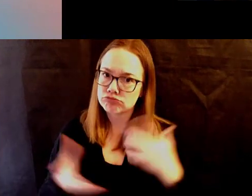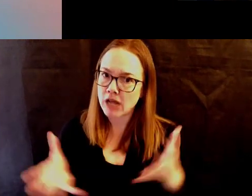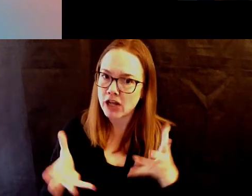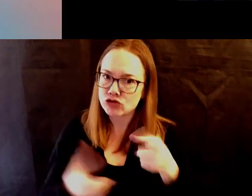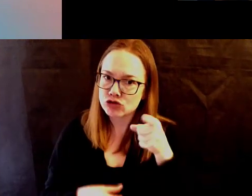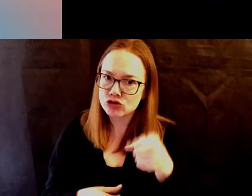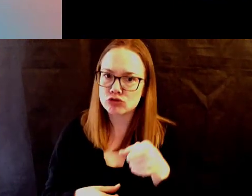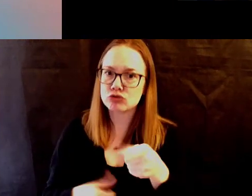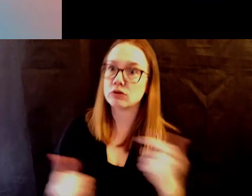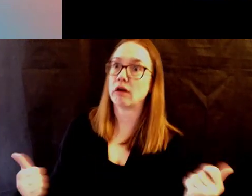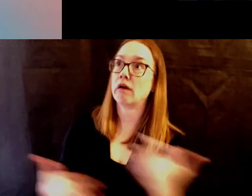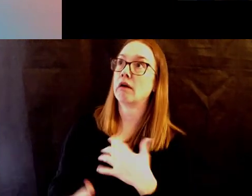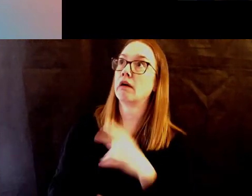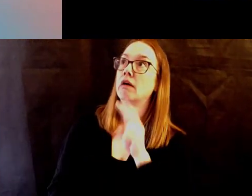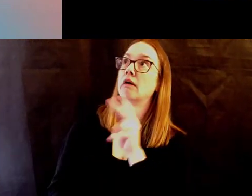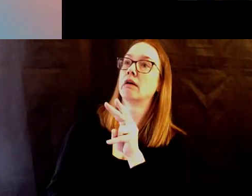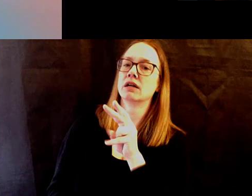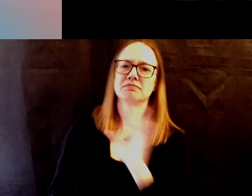that they are just normal people.